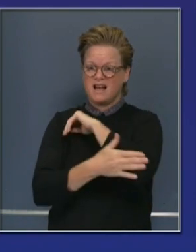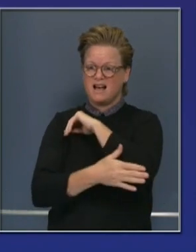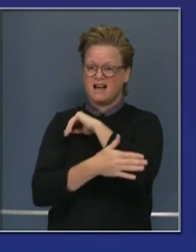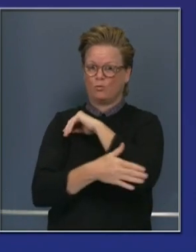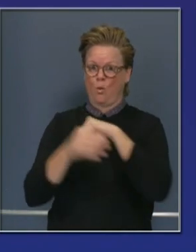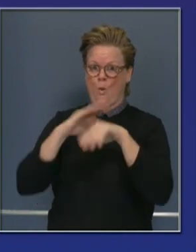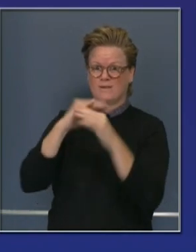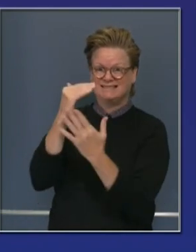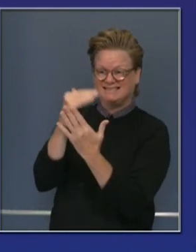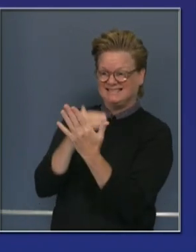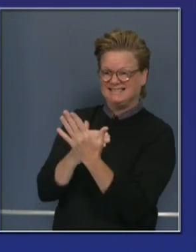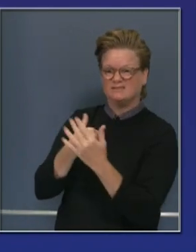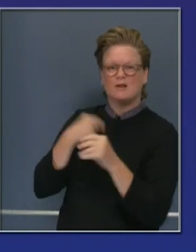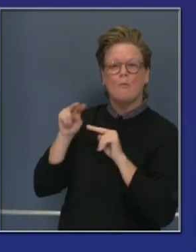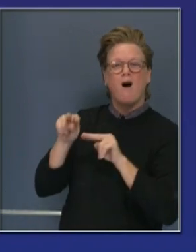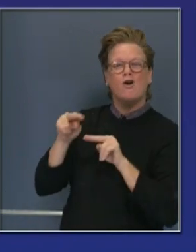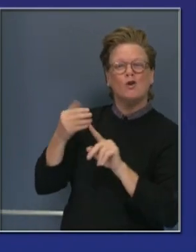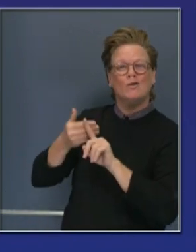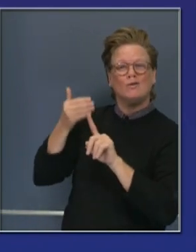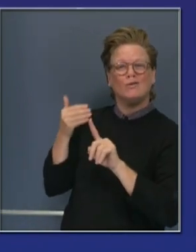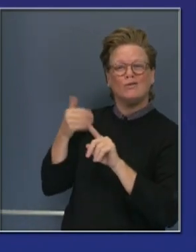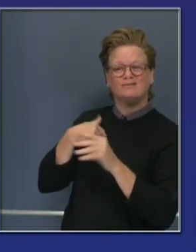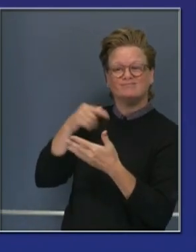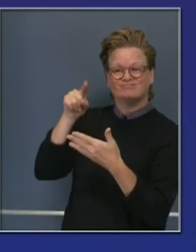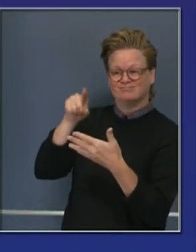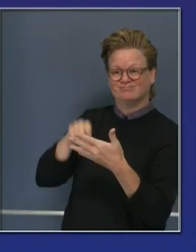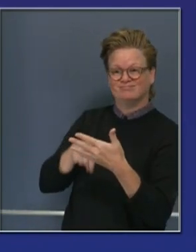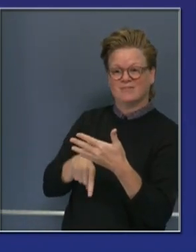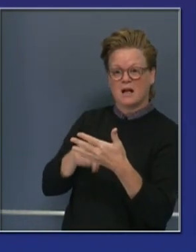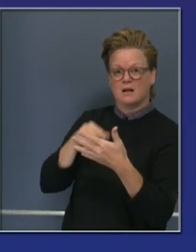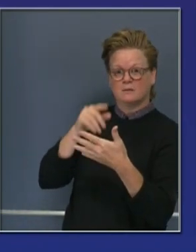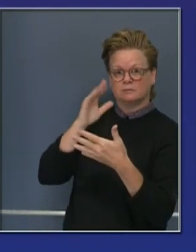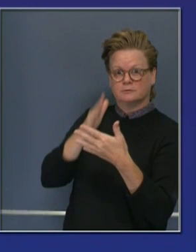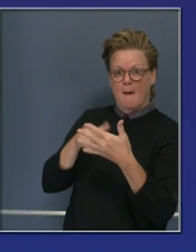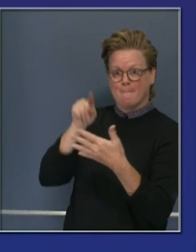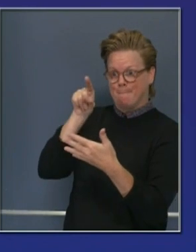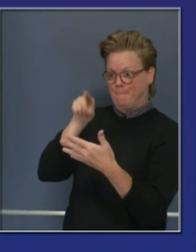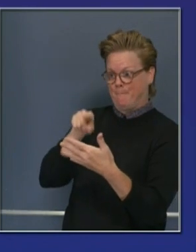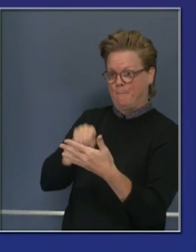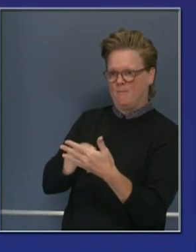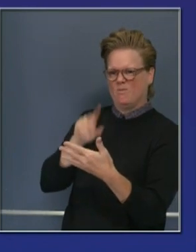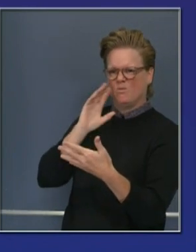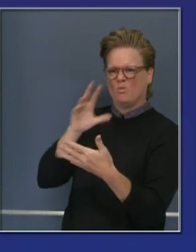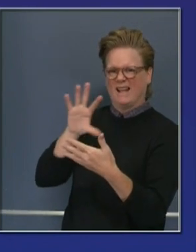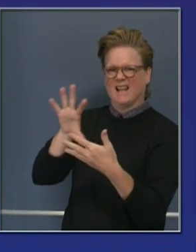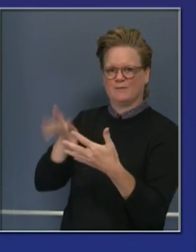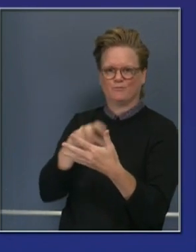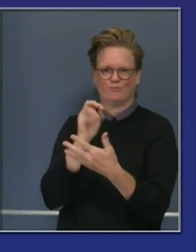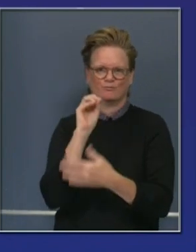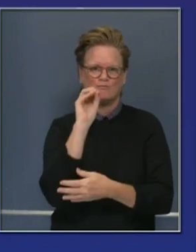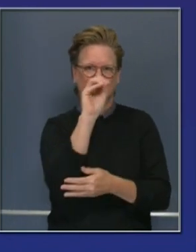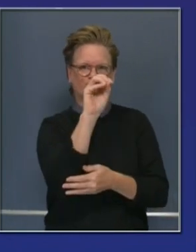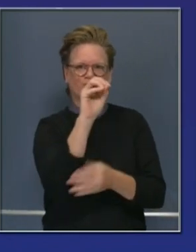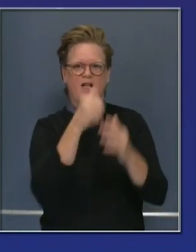MONITORING THE OLD WATCHLIST THAT YOU MAY HAVE SEEN IN THE PAST. LET ME GIVE YOU A EXAMPLE. WE HAD 34 COUNTIES THAT WERE ON THE OLD MONITORING LIST THE OLD WATCHLIST.